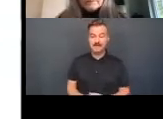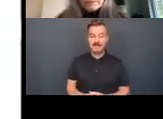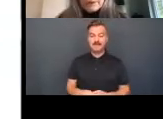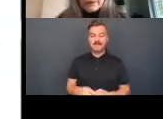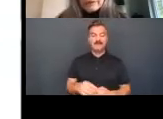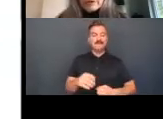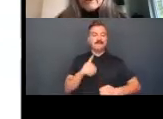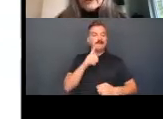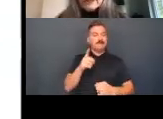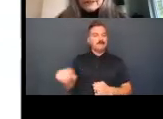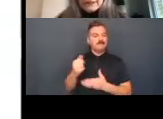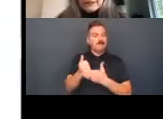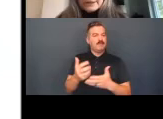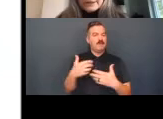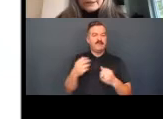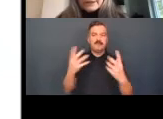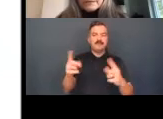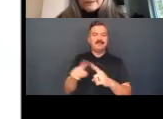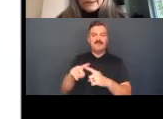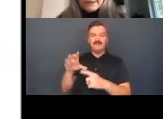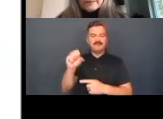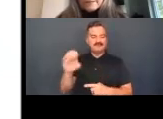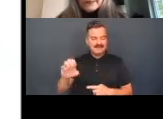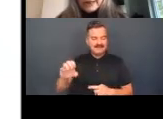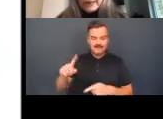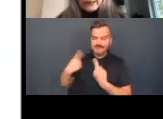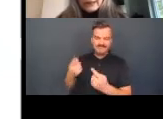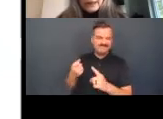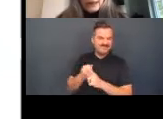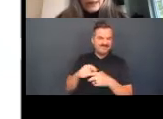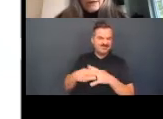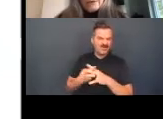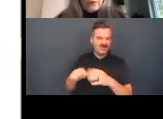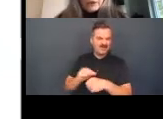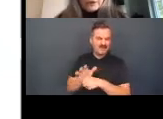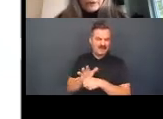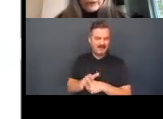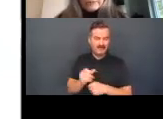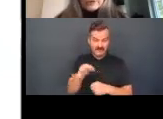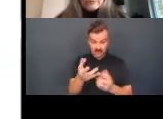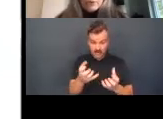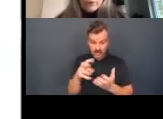a plethora of CS sees since the pandemic began. 16:04:17 If you want to read the most important